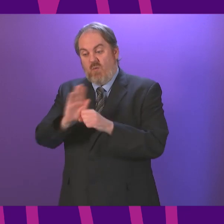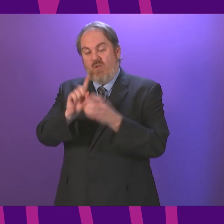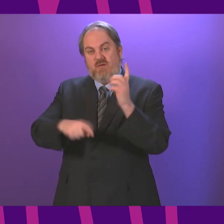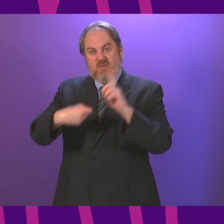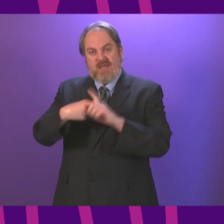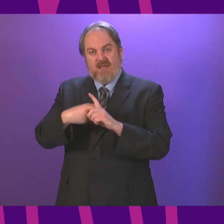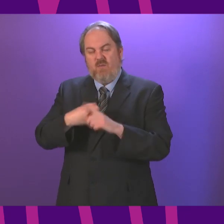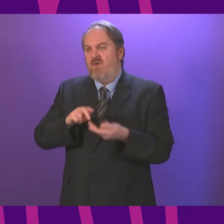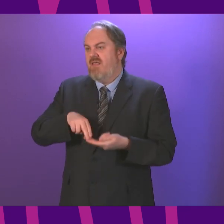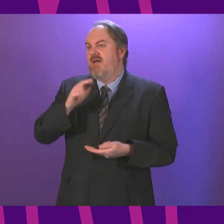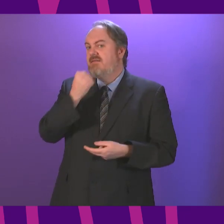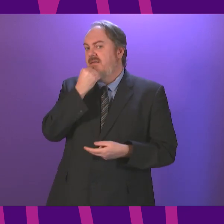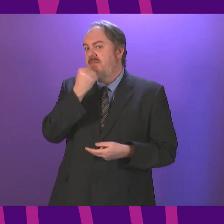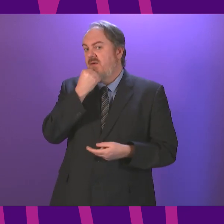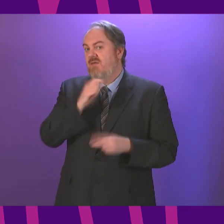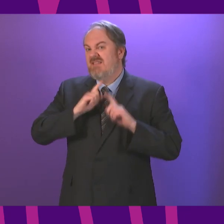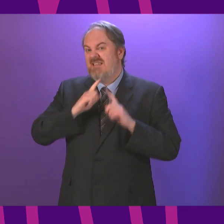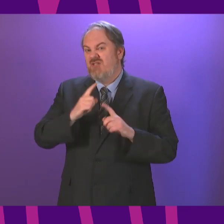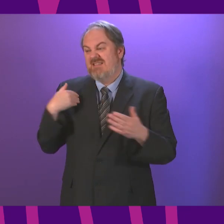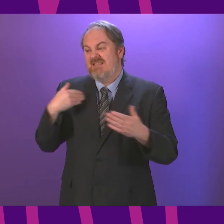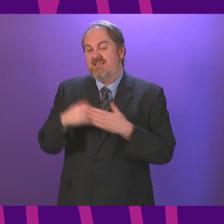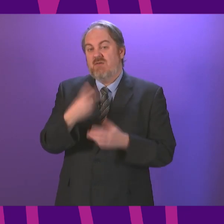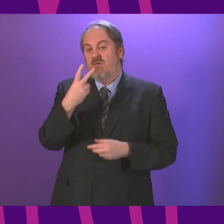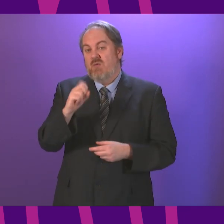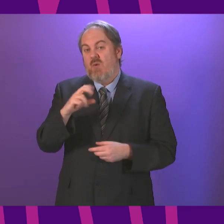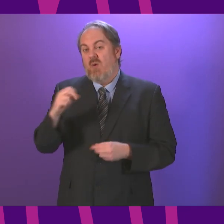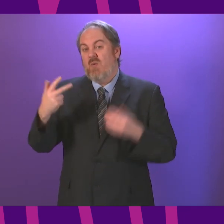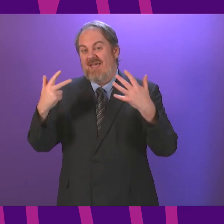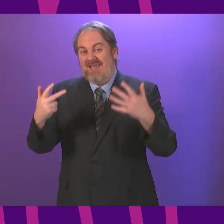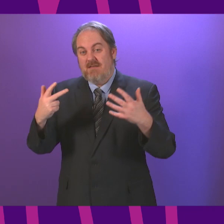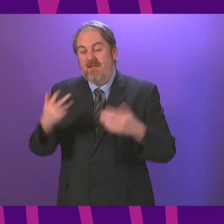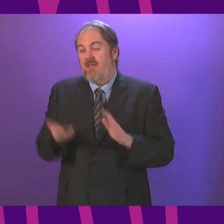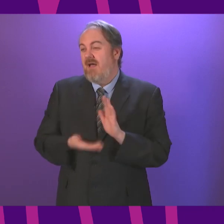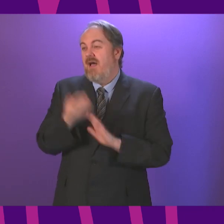teachers since 2008. Indeed, we have the highest number of primary teachers since 1980.